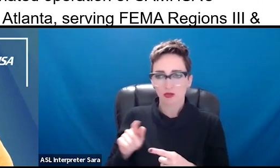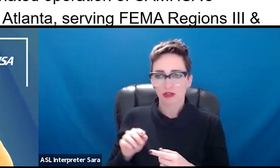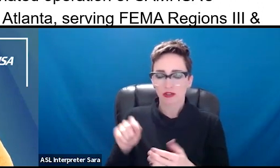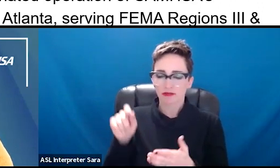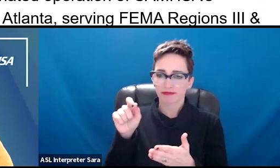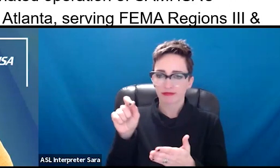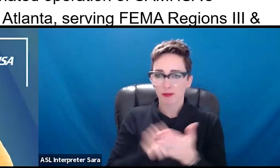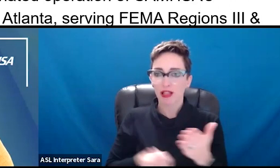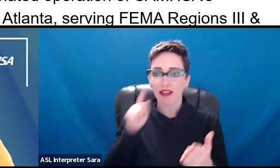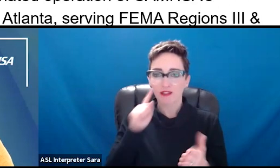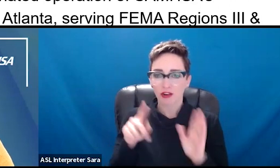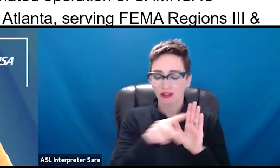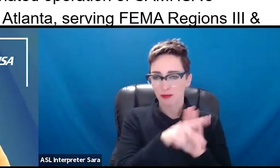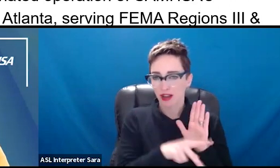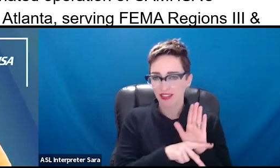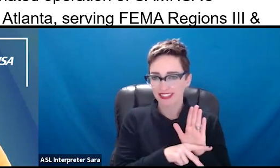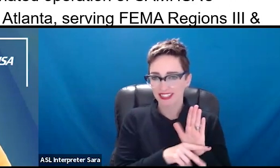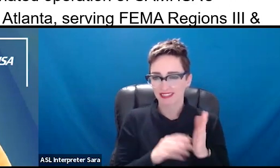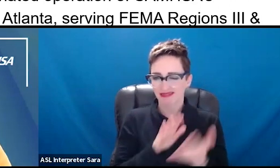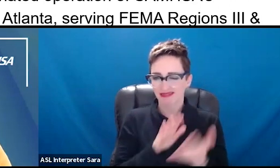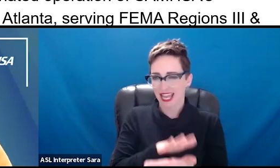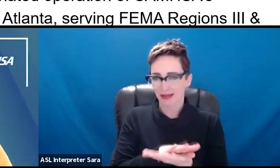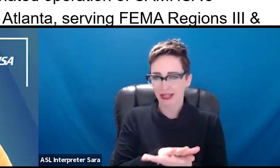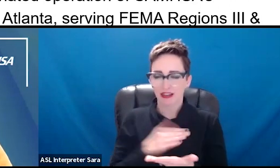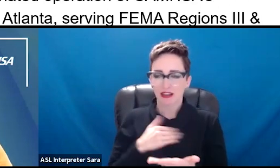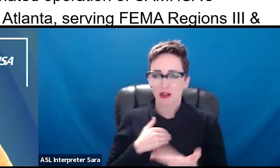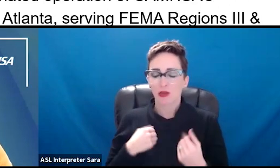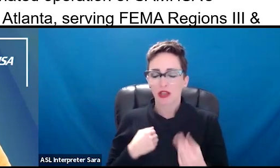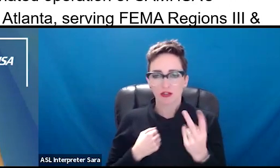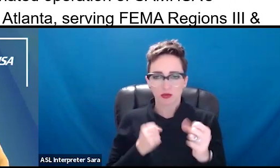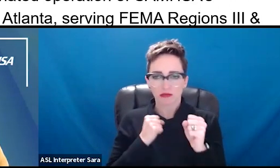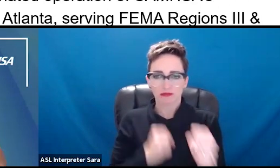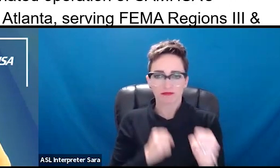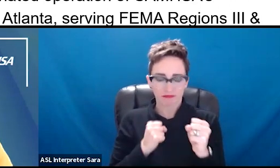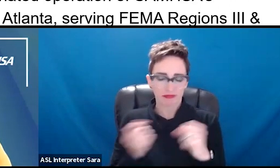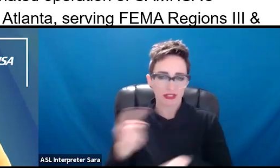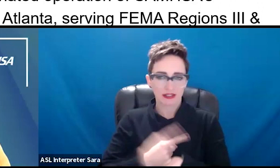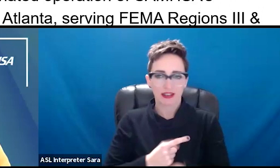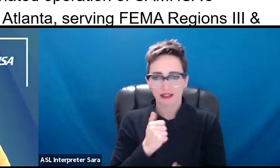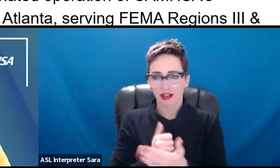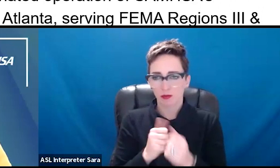We are planning two really robust days of information to help with systems design